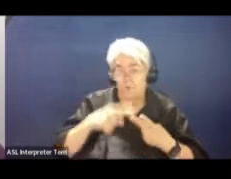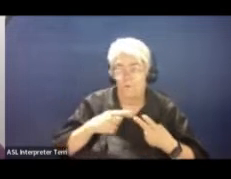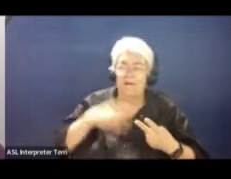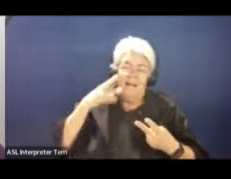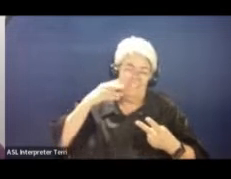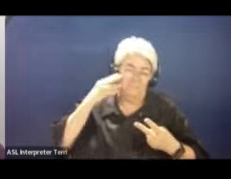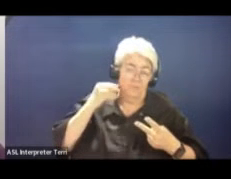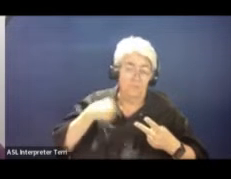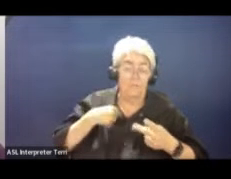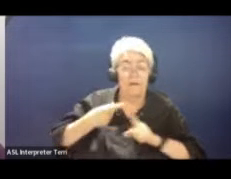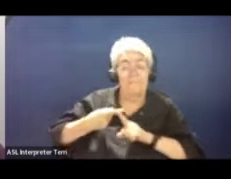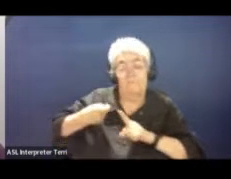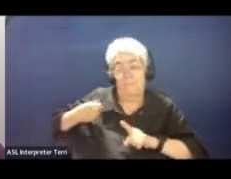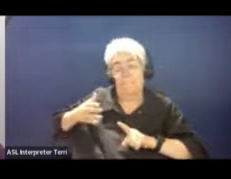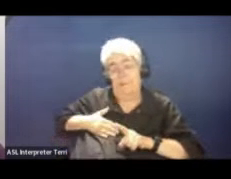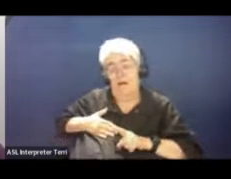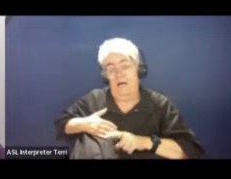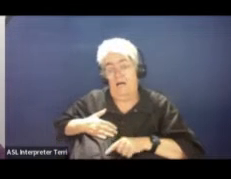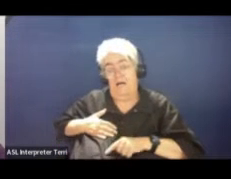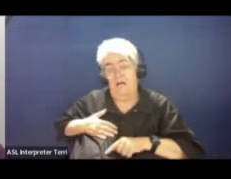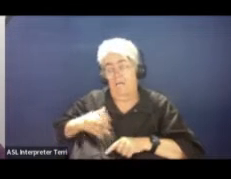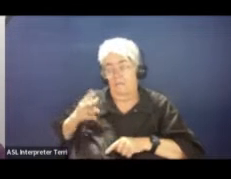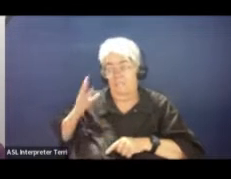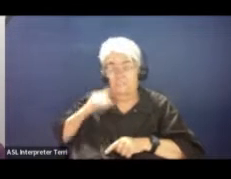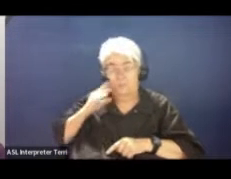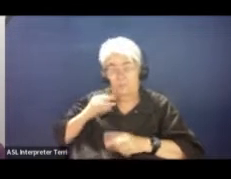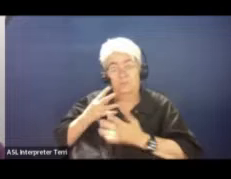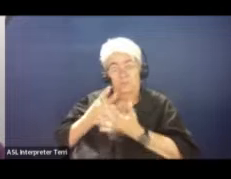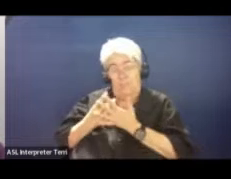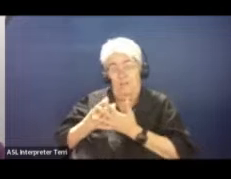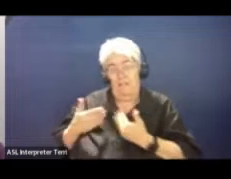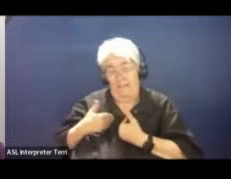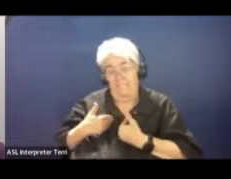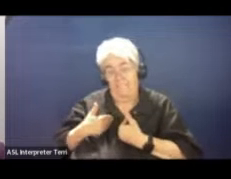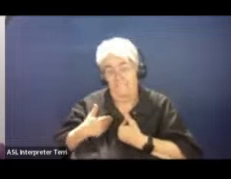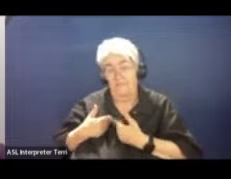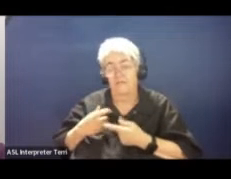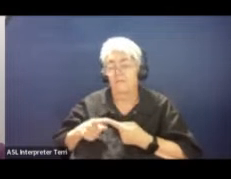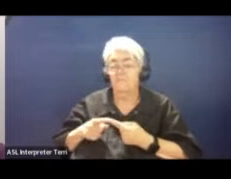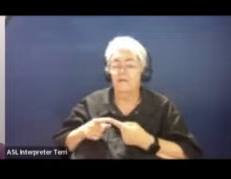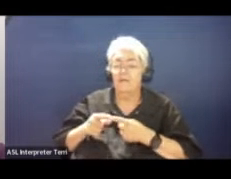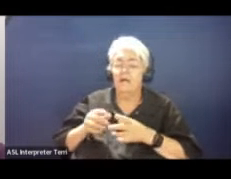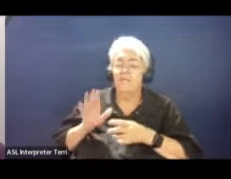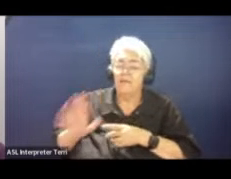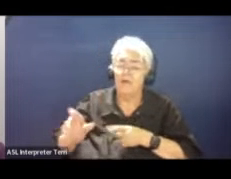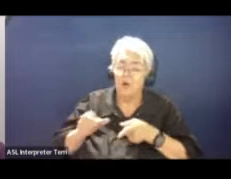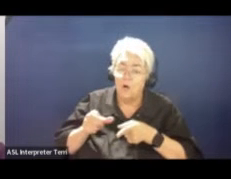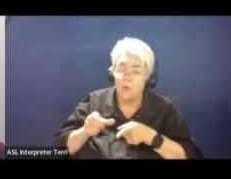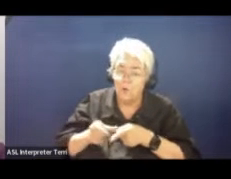coming from a background of incarceration myself, but using their their language is like, you know, have you ever been